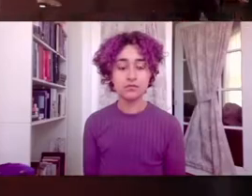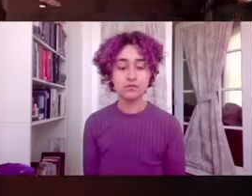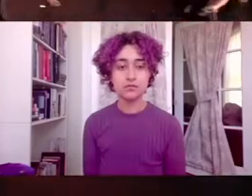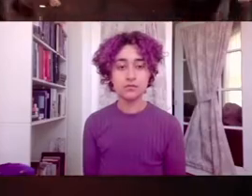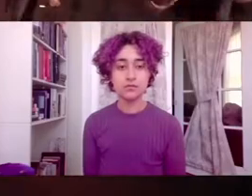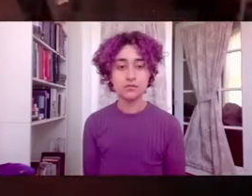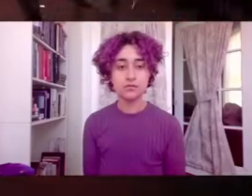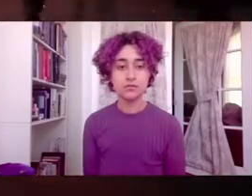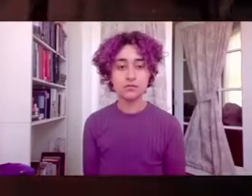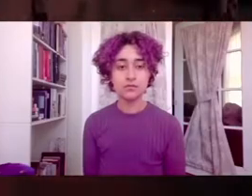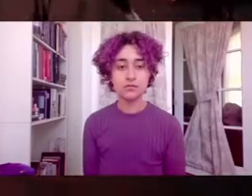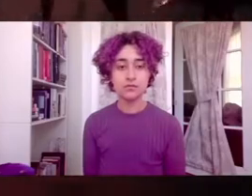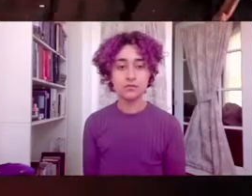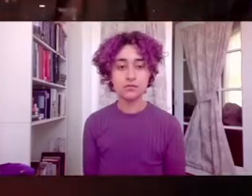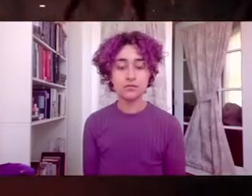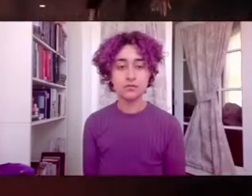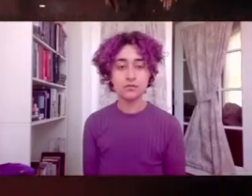(clapping)